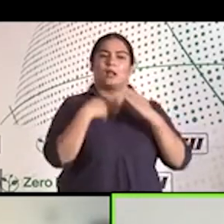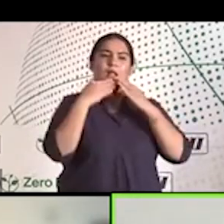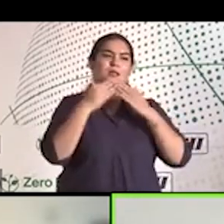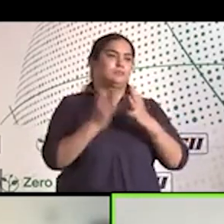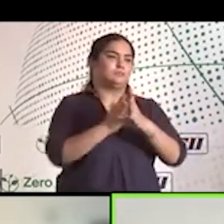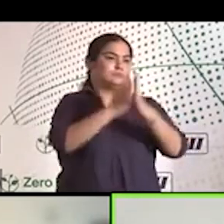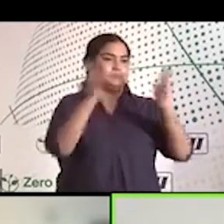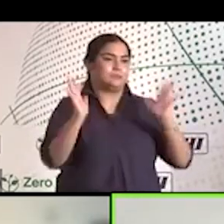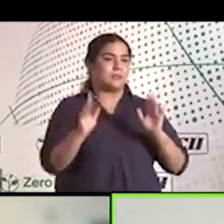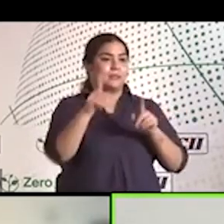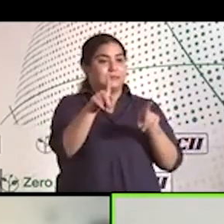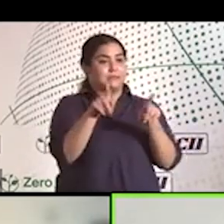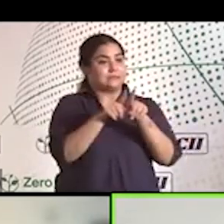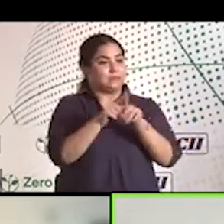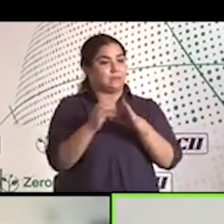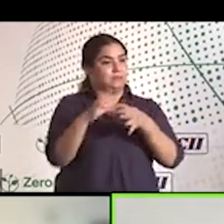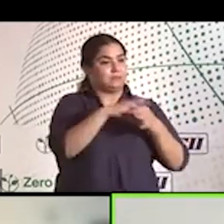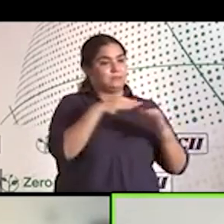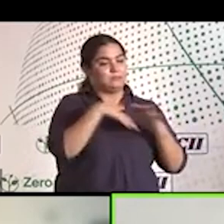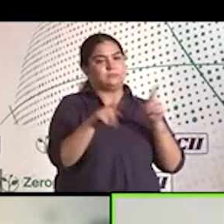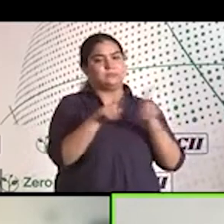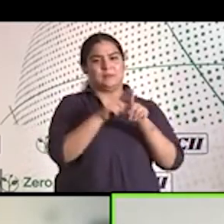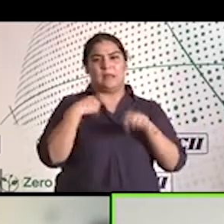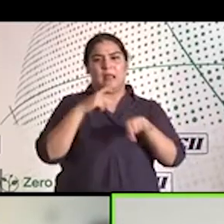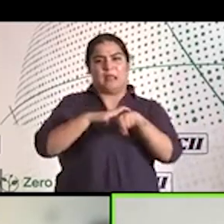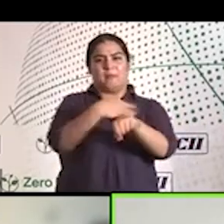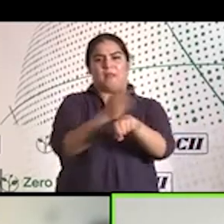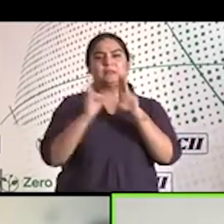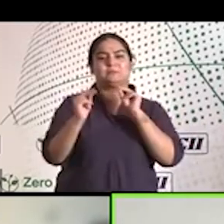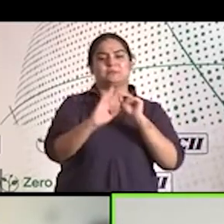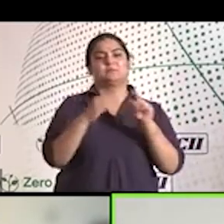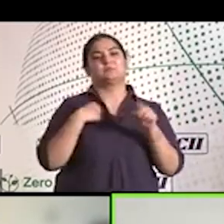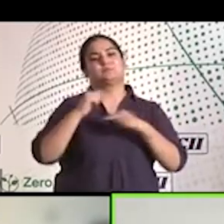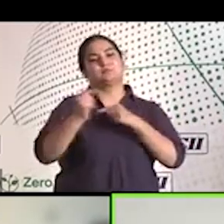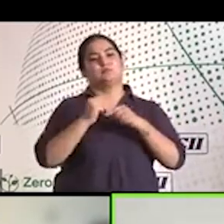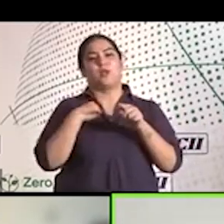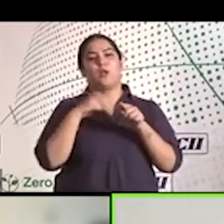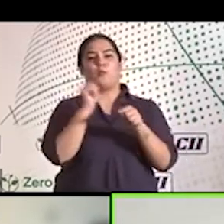So without further ado, I'll straightaway jump into the conversation. Right.